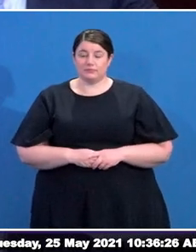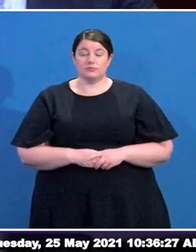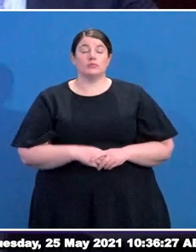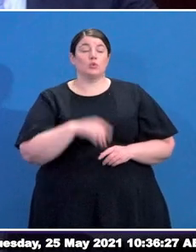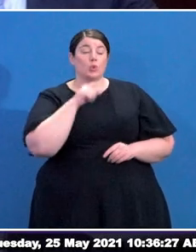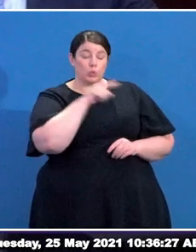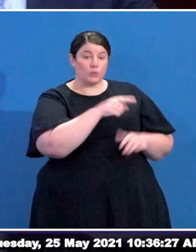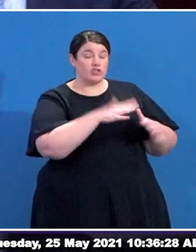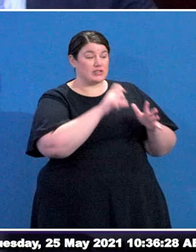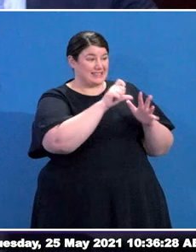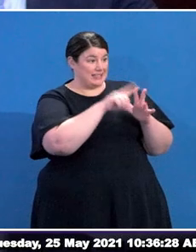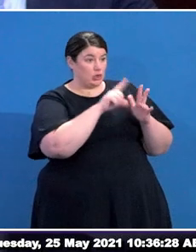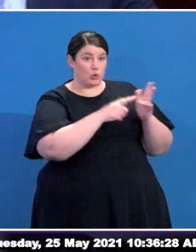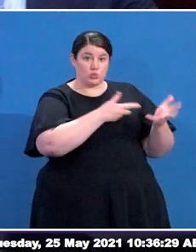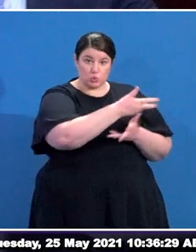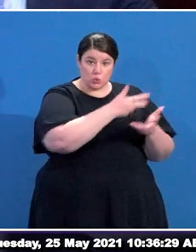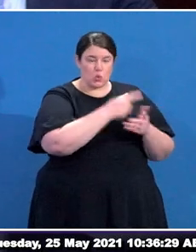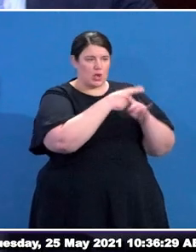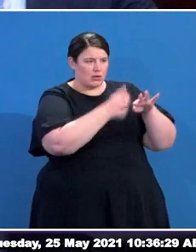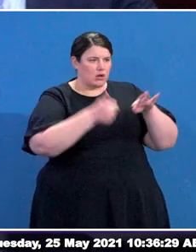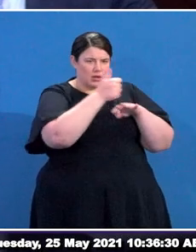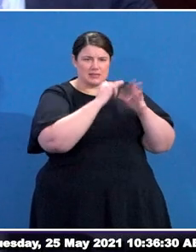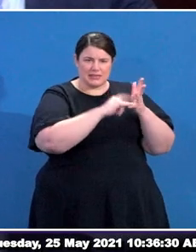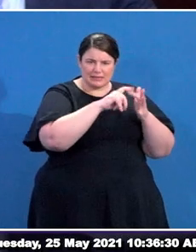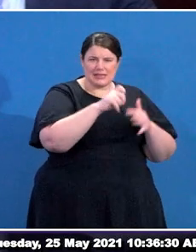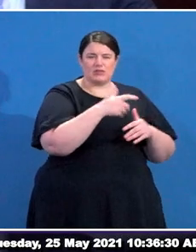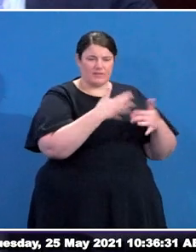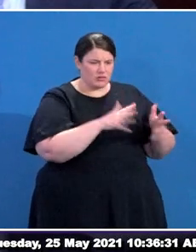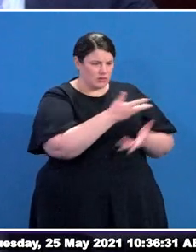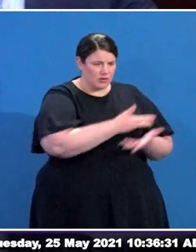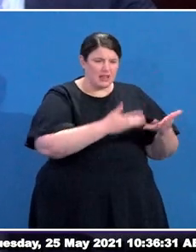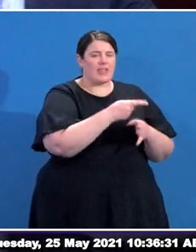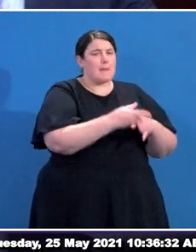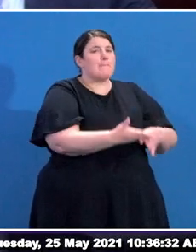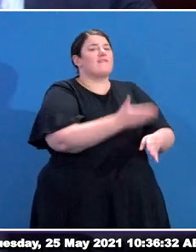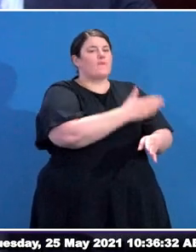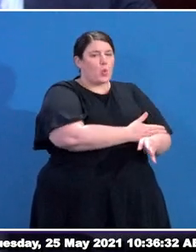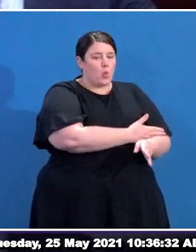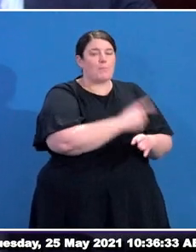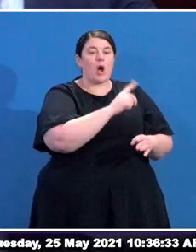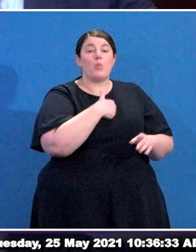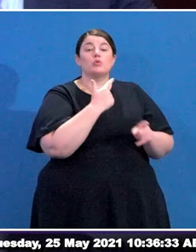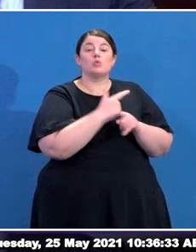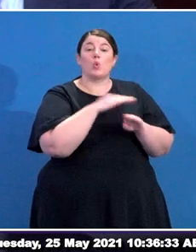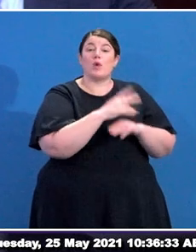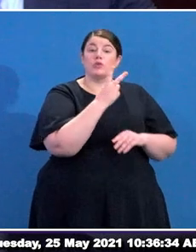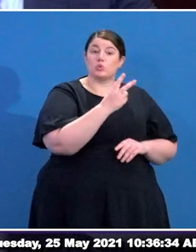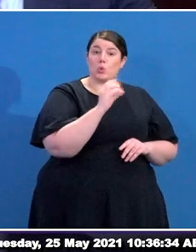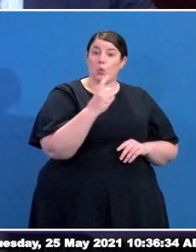that was at the earlier point in time? ELIZA: Yes. But coming back to the latter part of 2019. Yes.